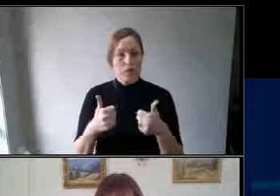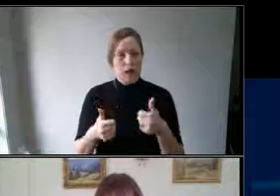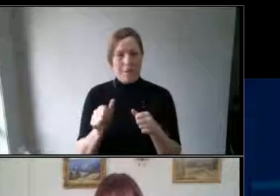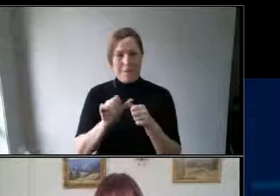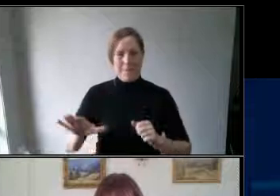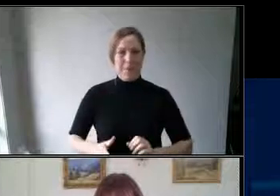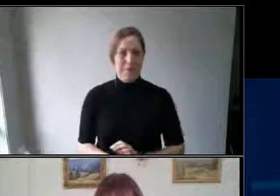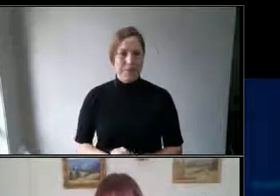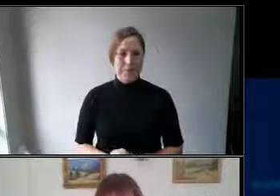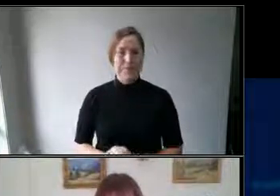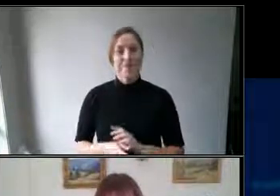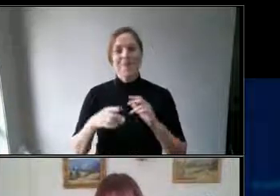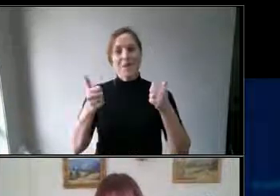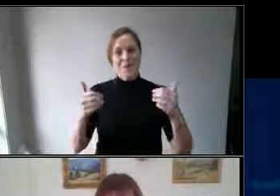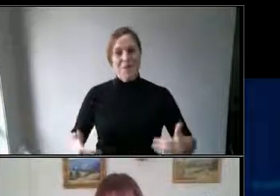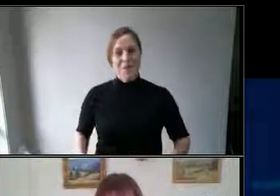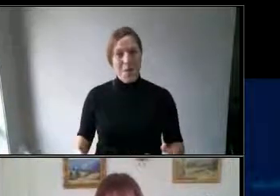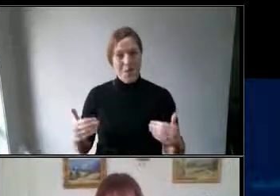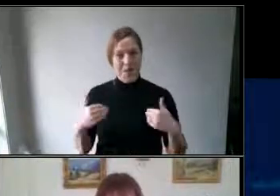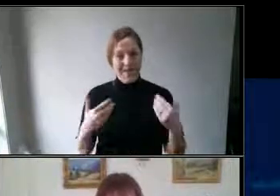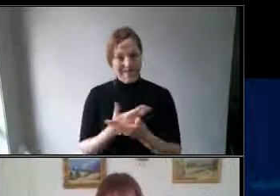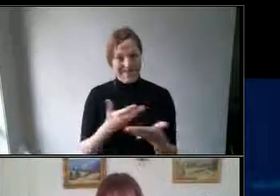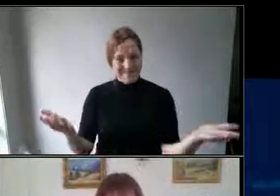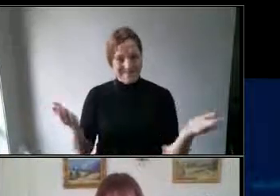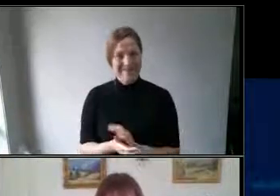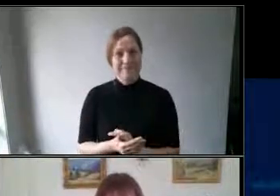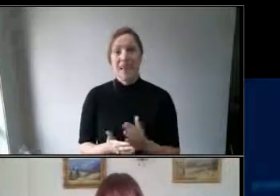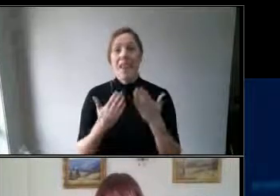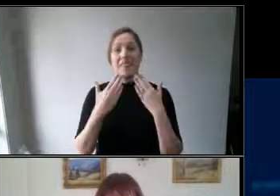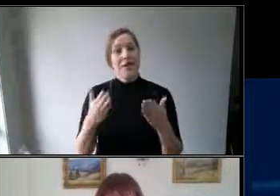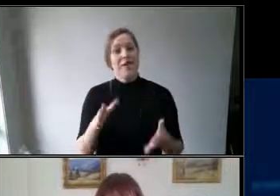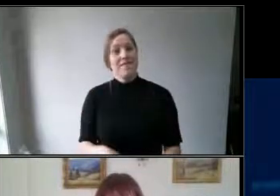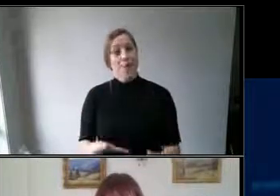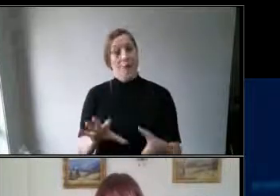well good morning everyone and thank you so much for joining us for our webinar today to